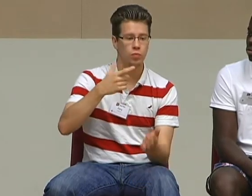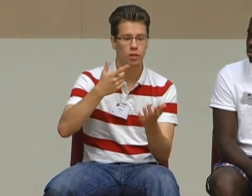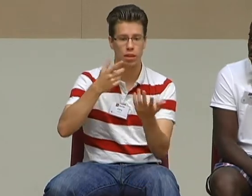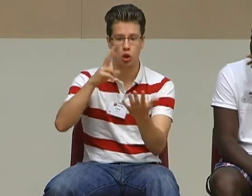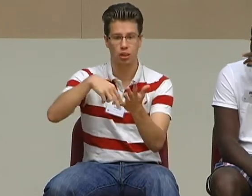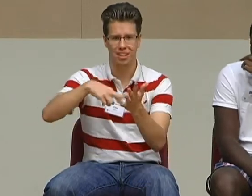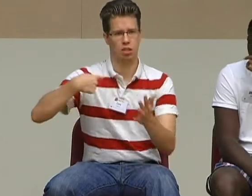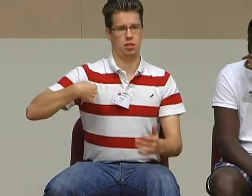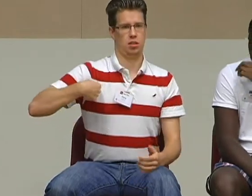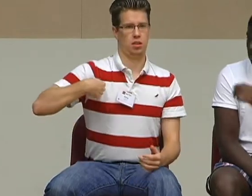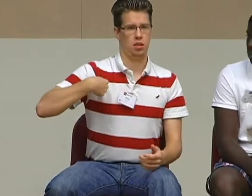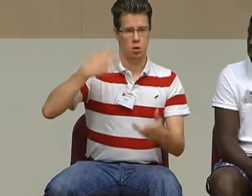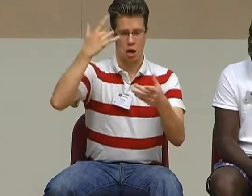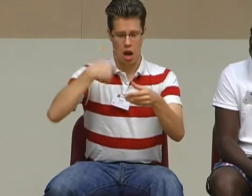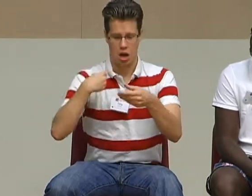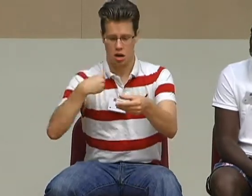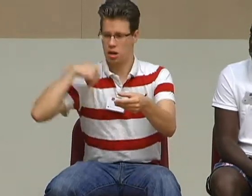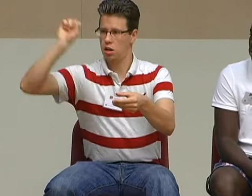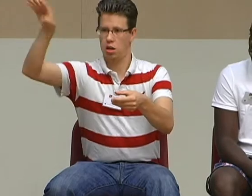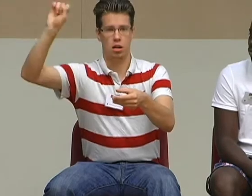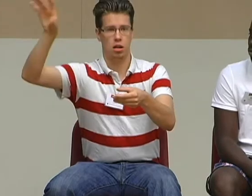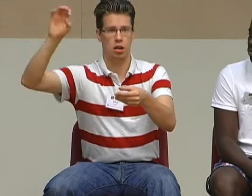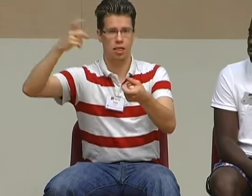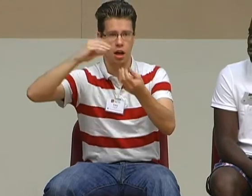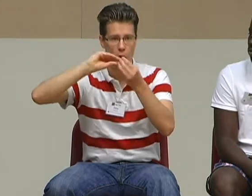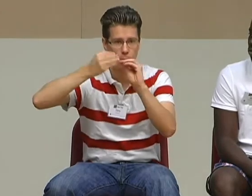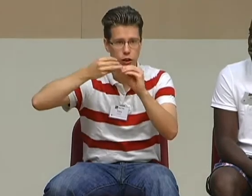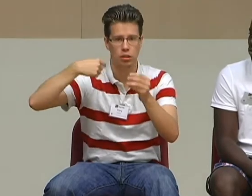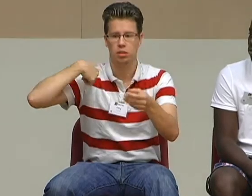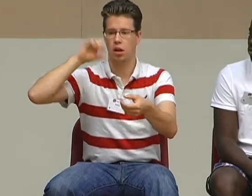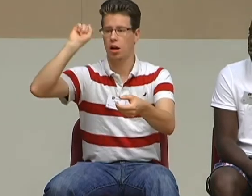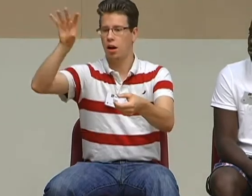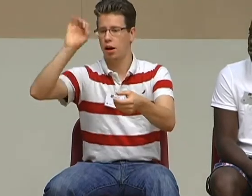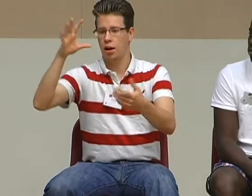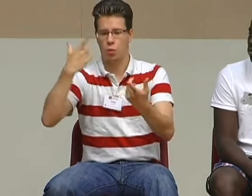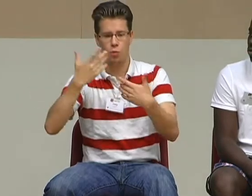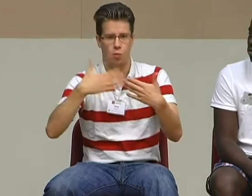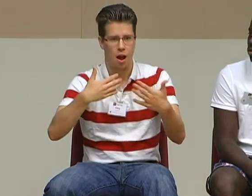I wouldn’t mind reading, I would read the numbers off to the interpreter on whatever